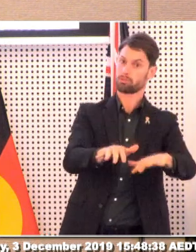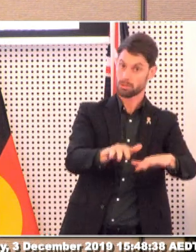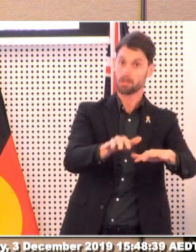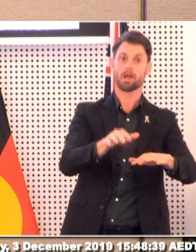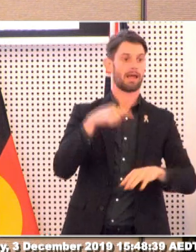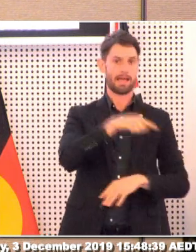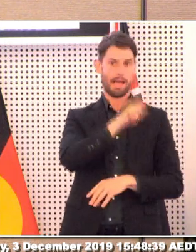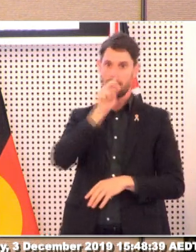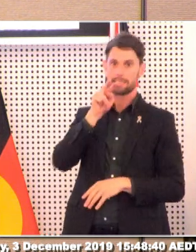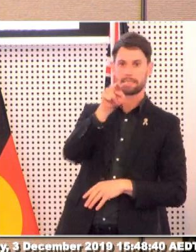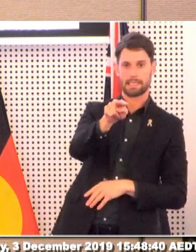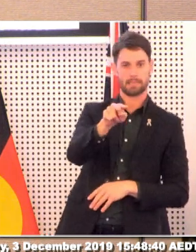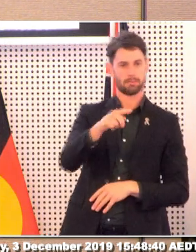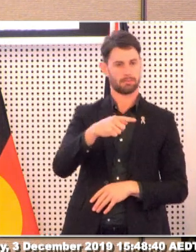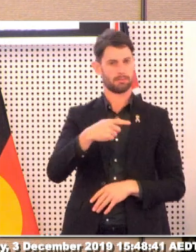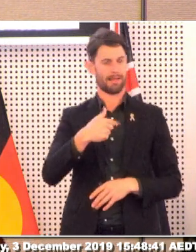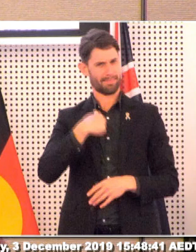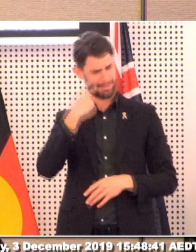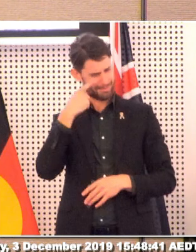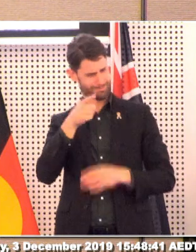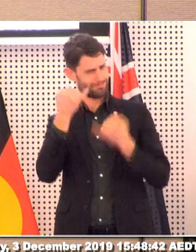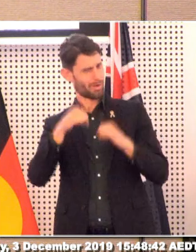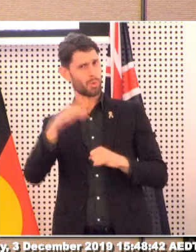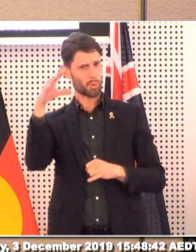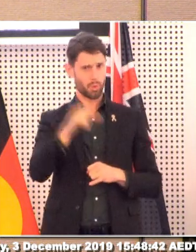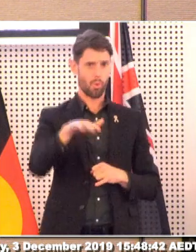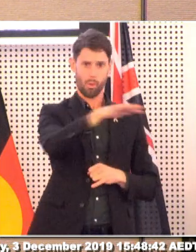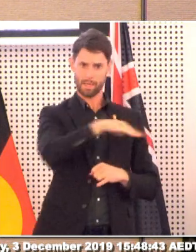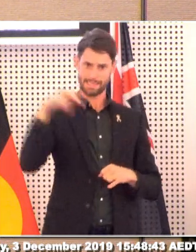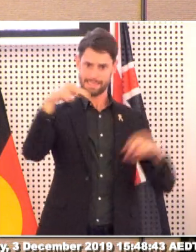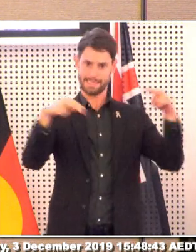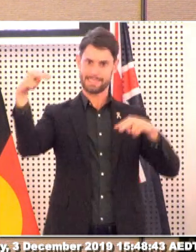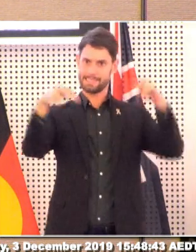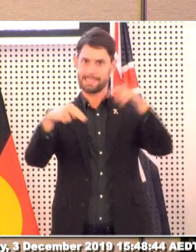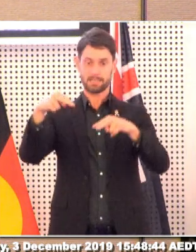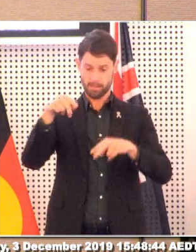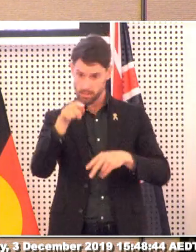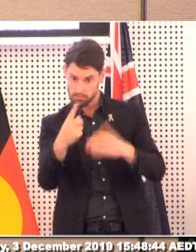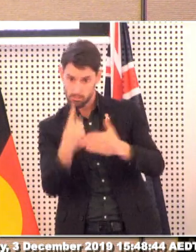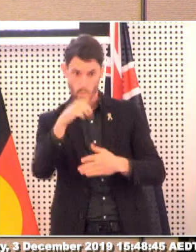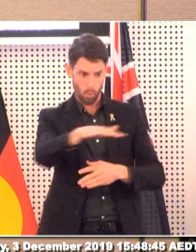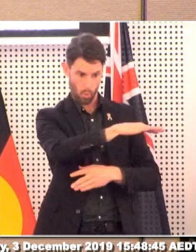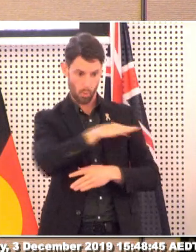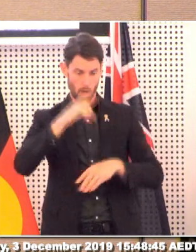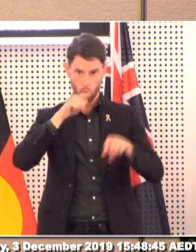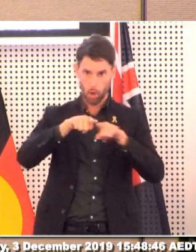purpose of seeing an incident is to try and do something about it, make sure it doesn’t happen again, so if staff aren’t even aware, how is that helping?